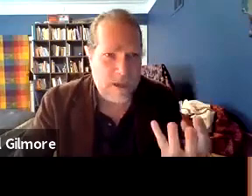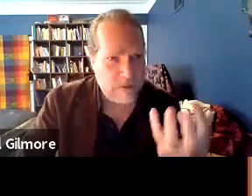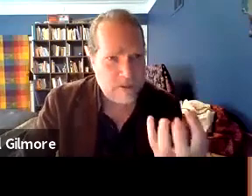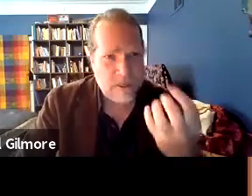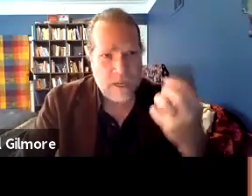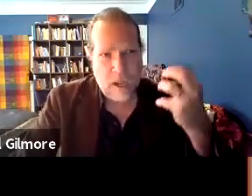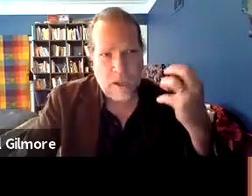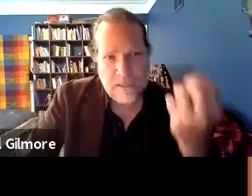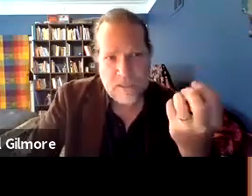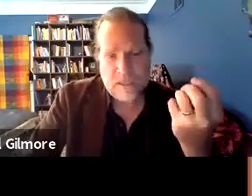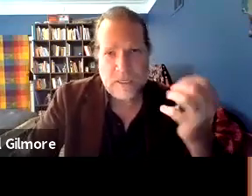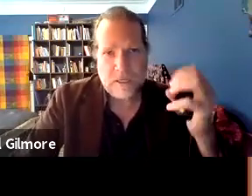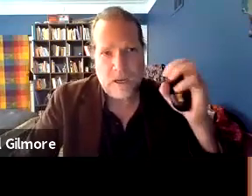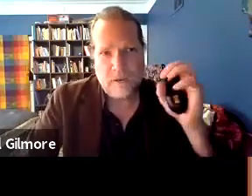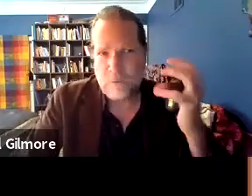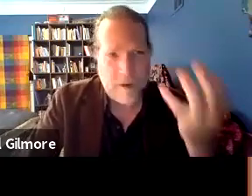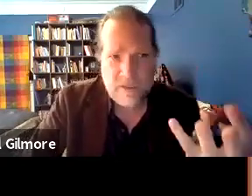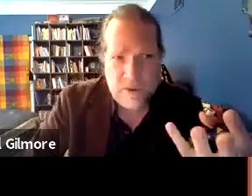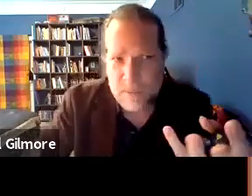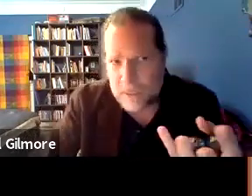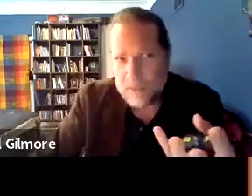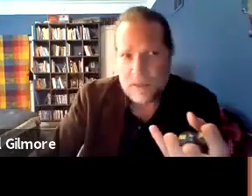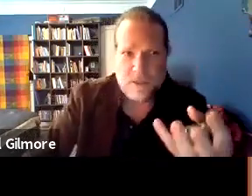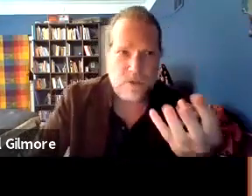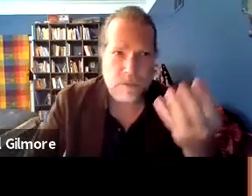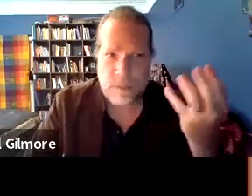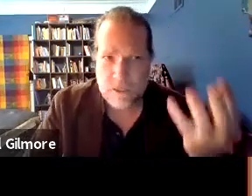have another incident here of right at the very beginning of the country. I mean, the